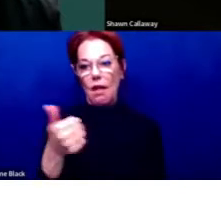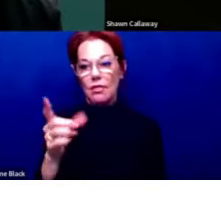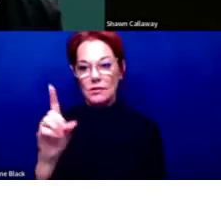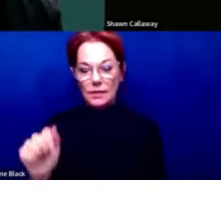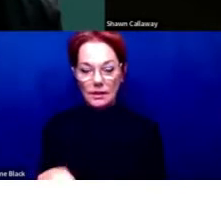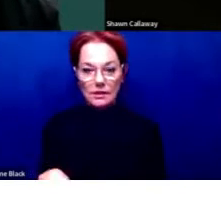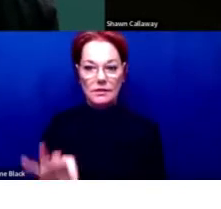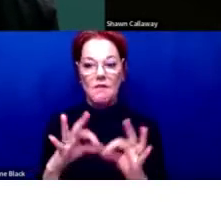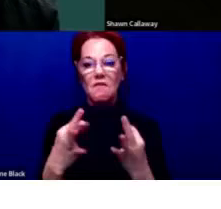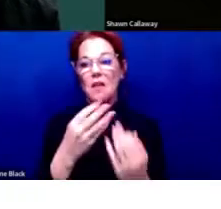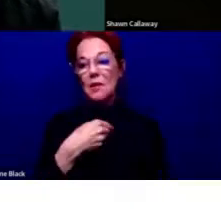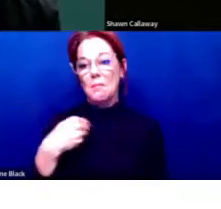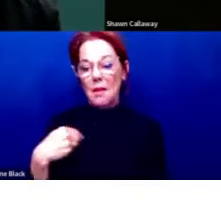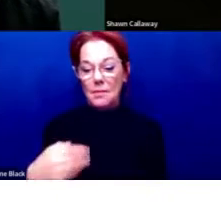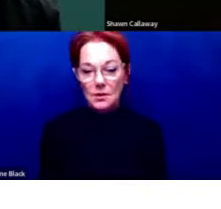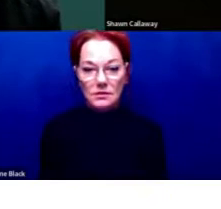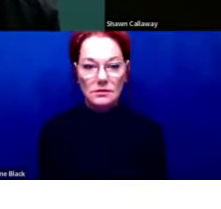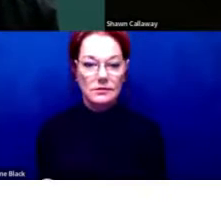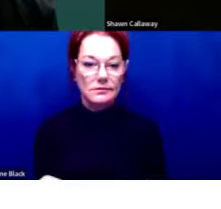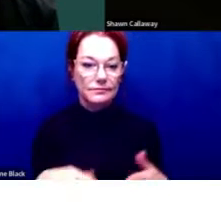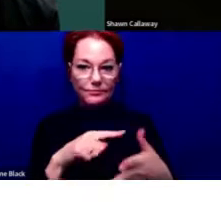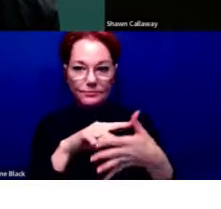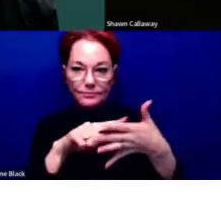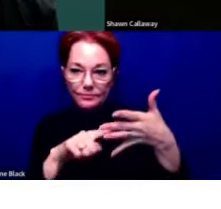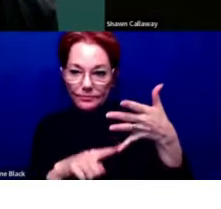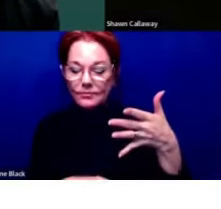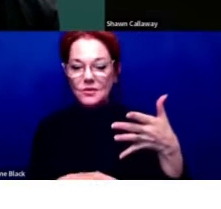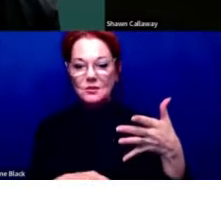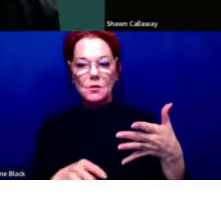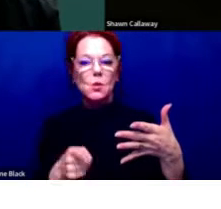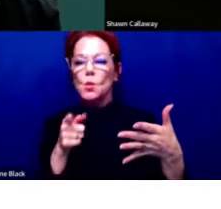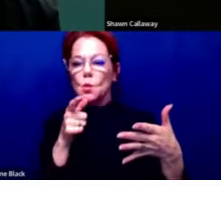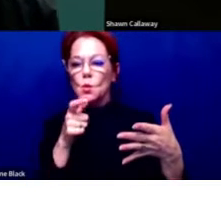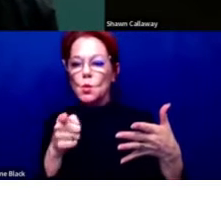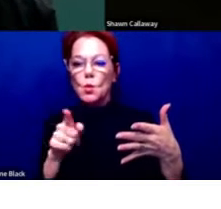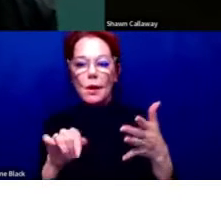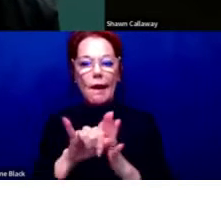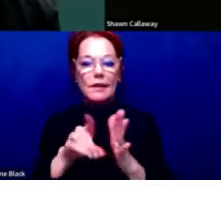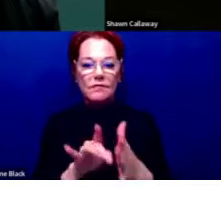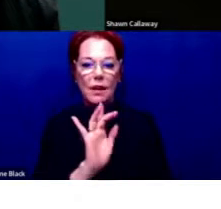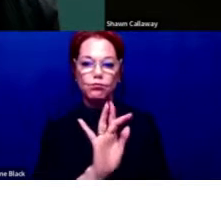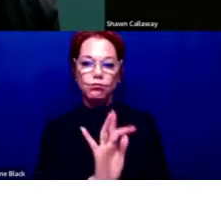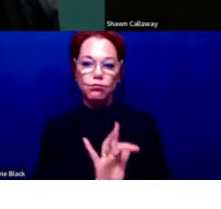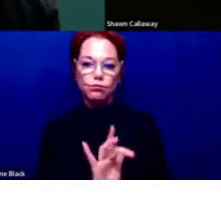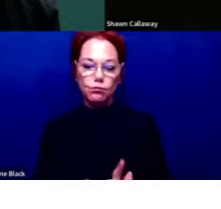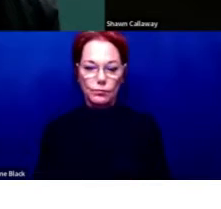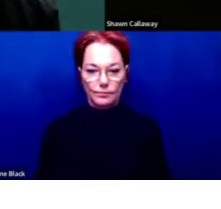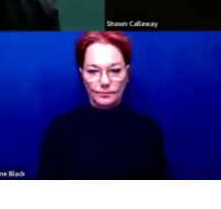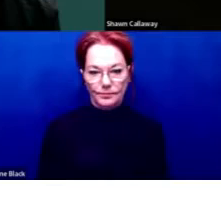friend or person with a TBI or other self advocate spears, peer specialists, social worker, researcher, service provider